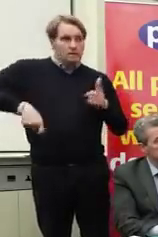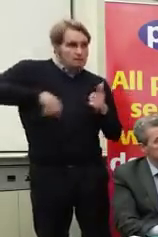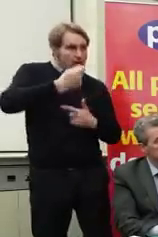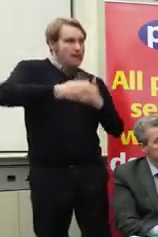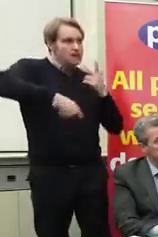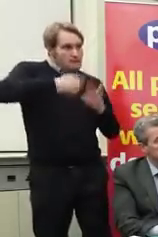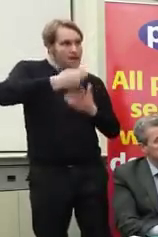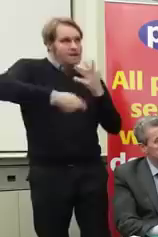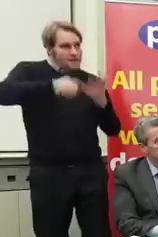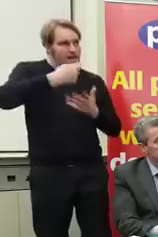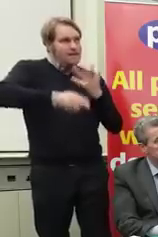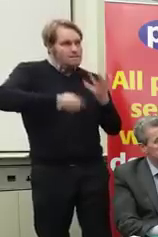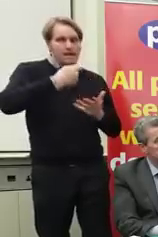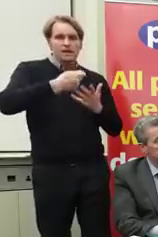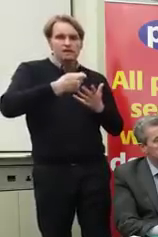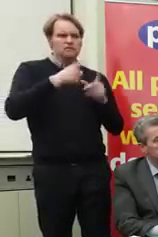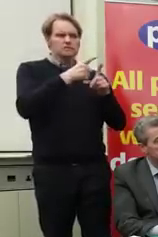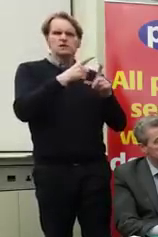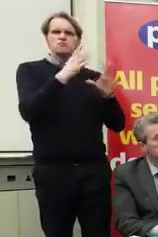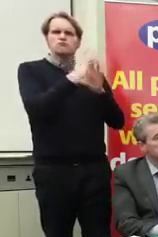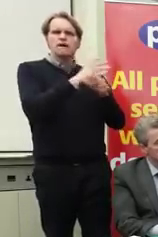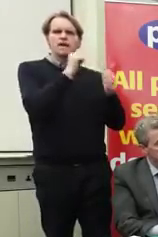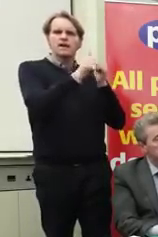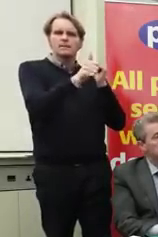schemes is going to companies and then straight on to tax havens so they don't